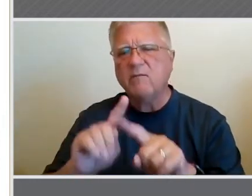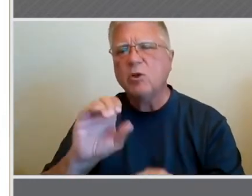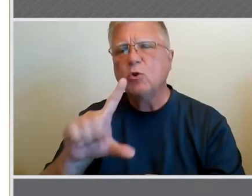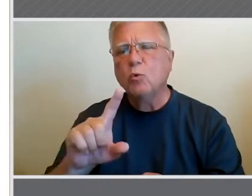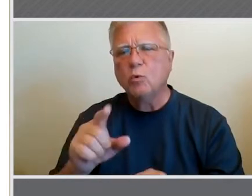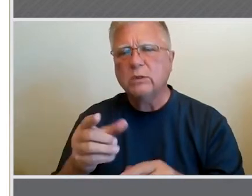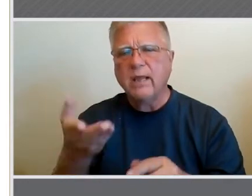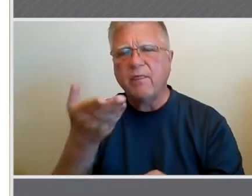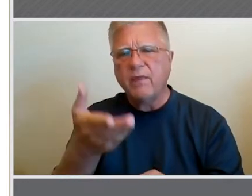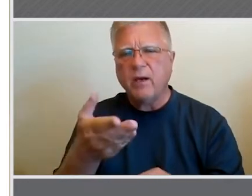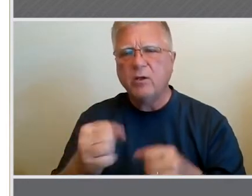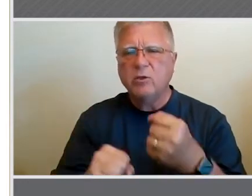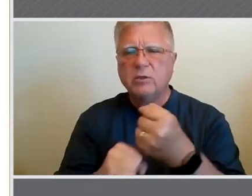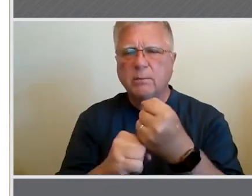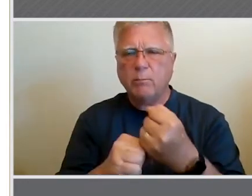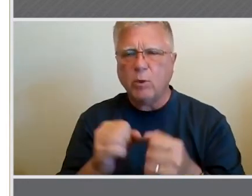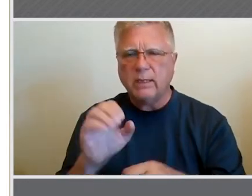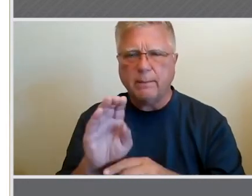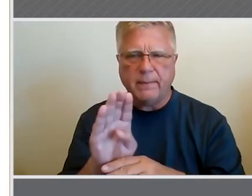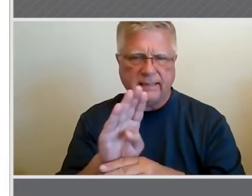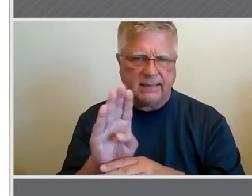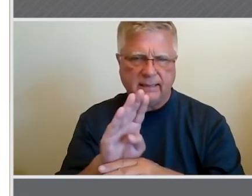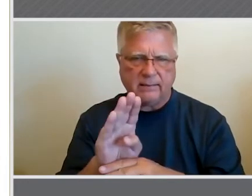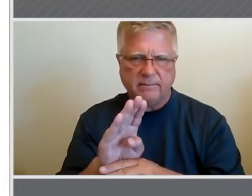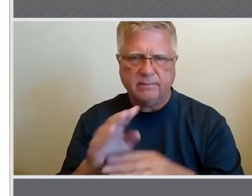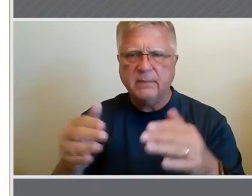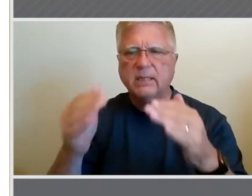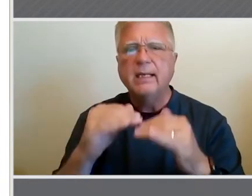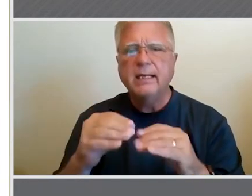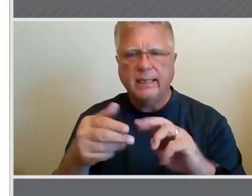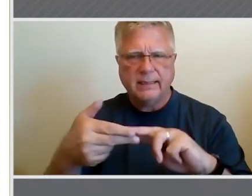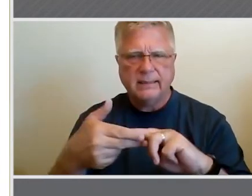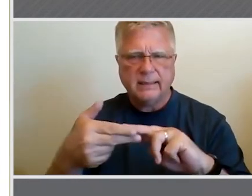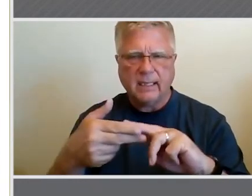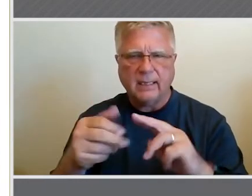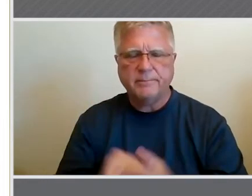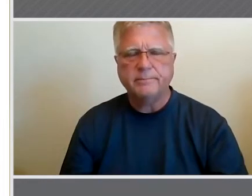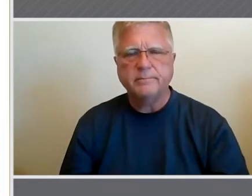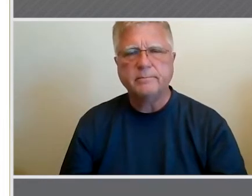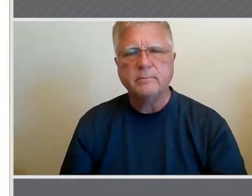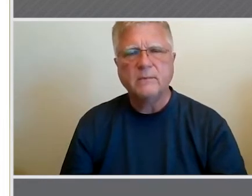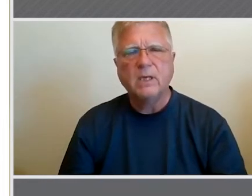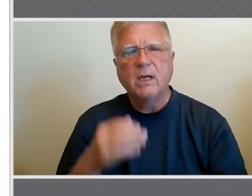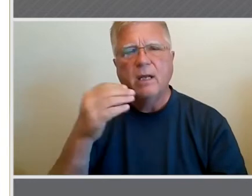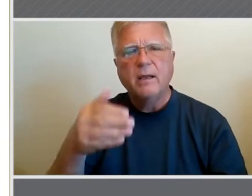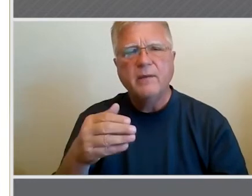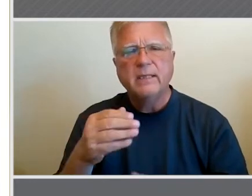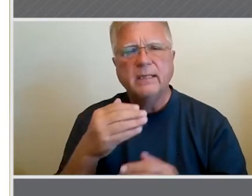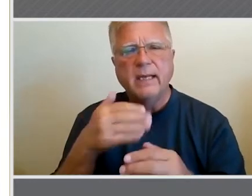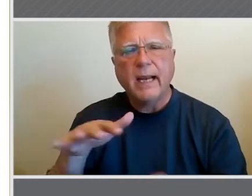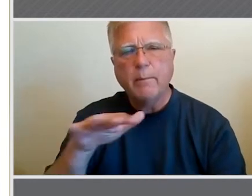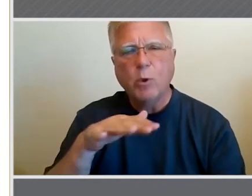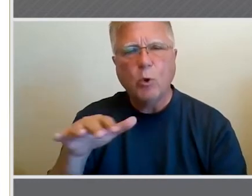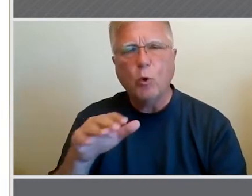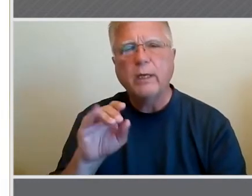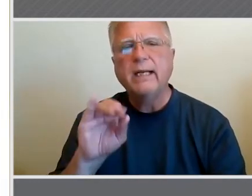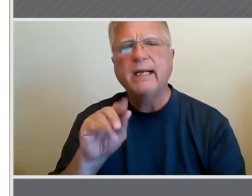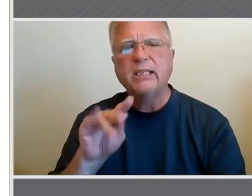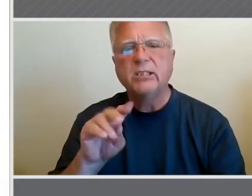to support to support you, to support your business to the next slide. neighborhood initiative as fun as a tool that getting you know but for frankly this process